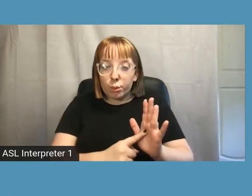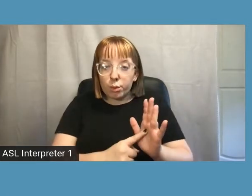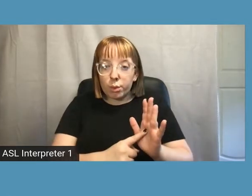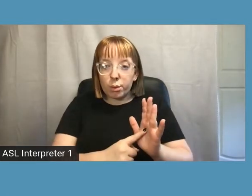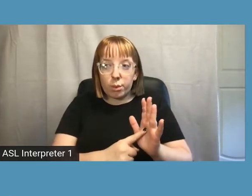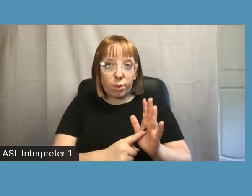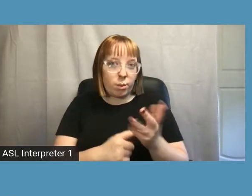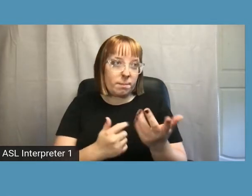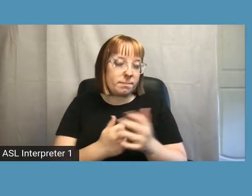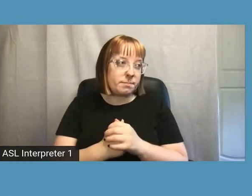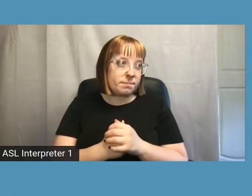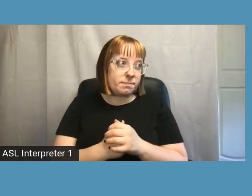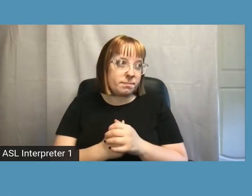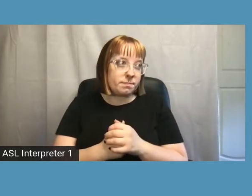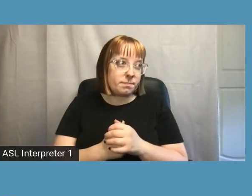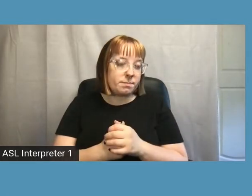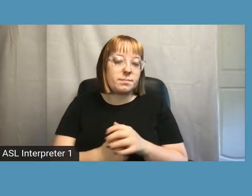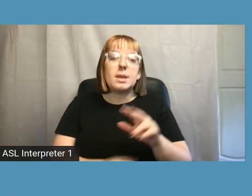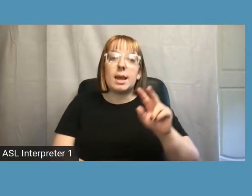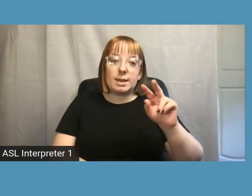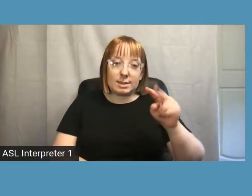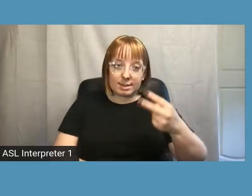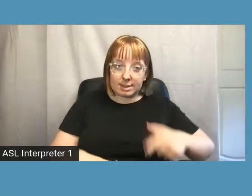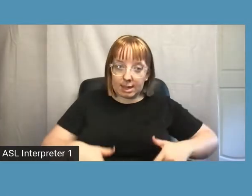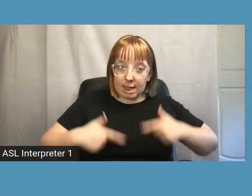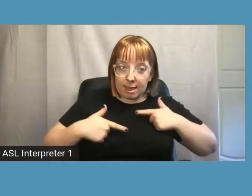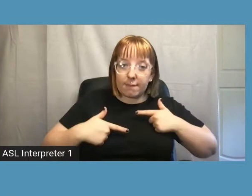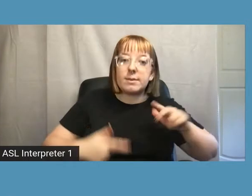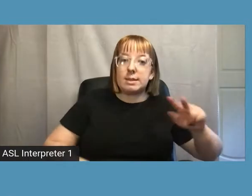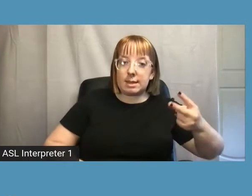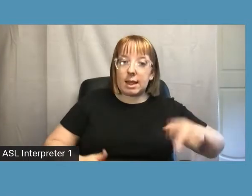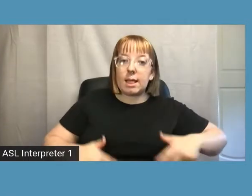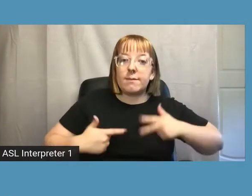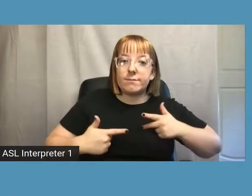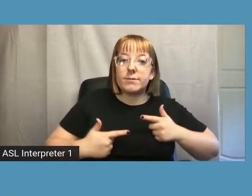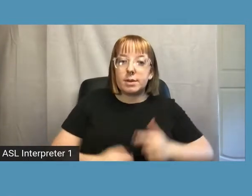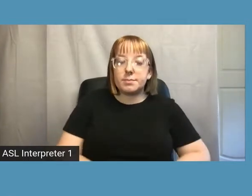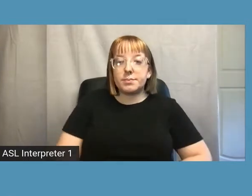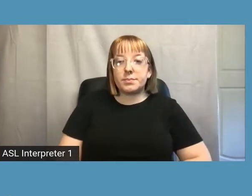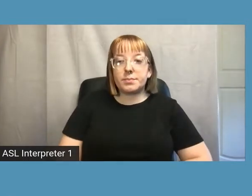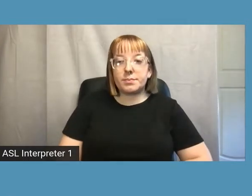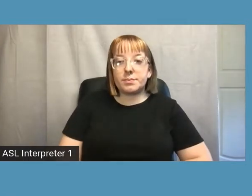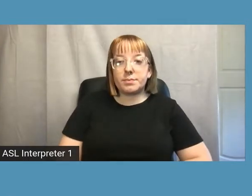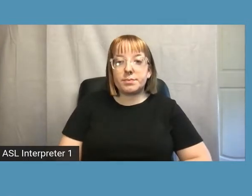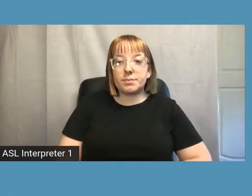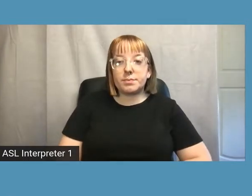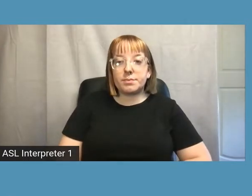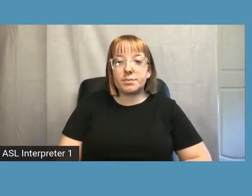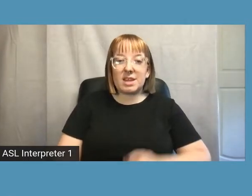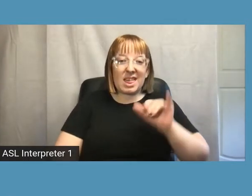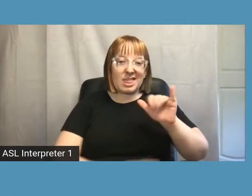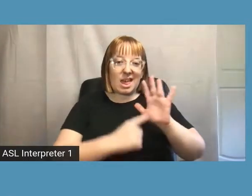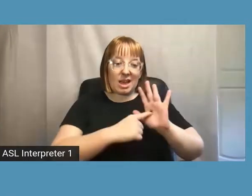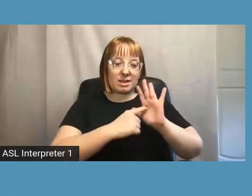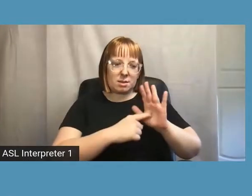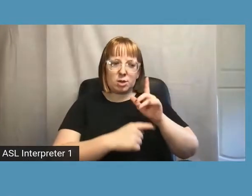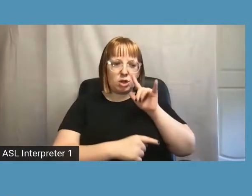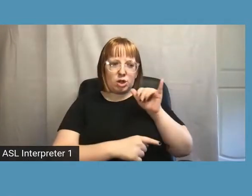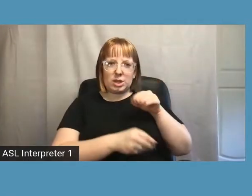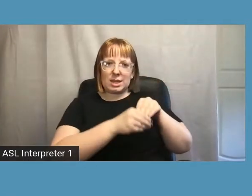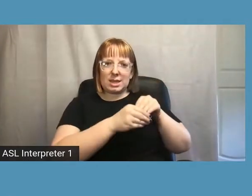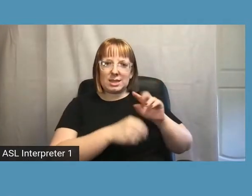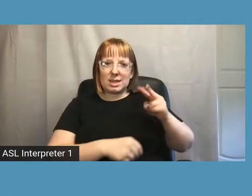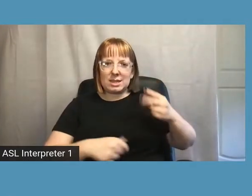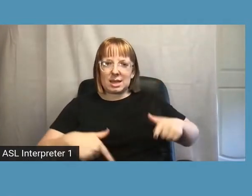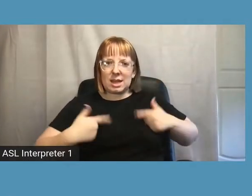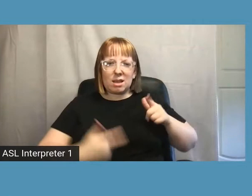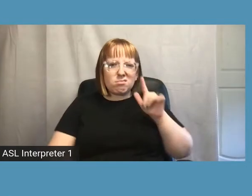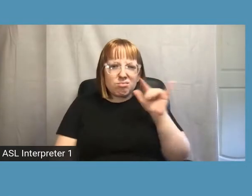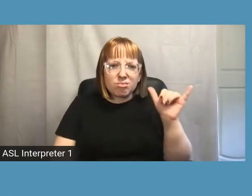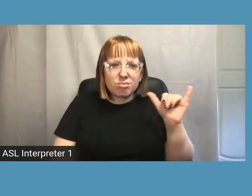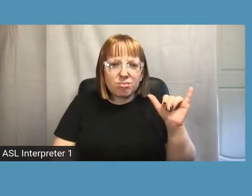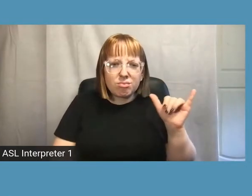a a second life version um of uh an exhibition and so i'm going to share my screen again and